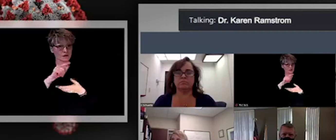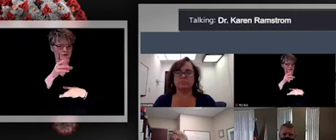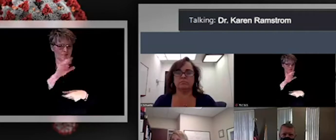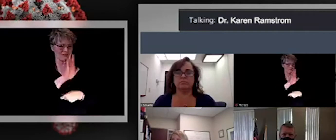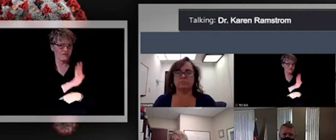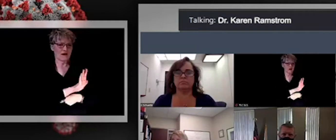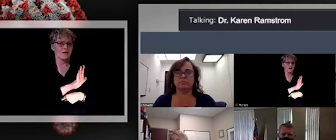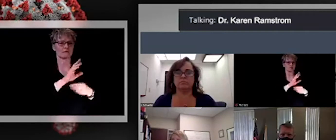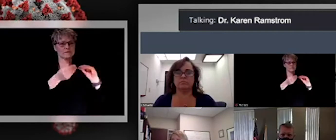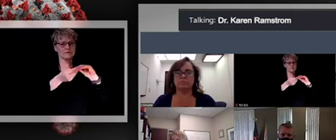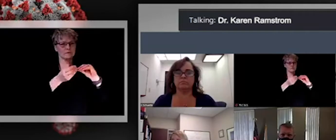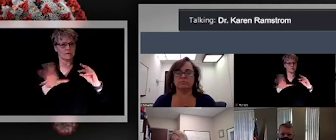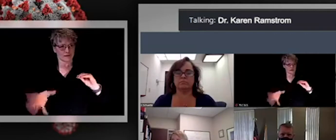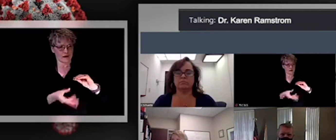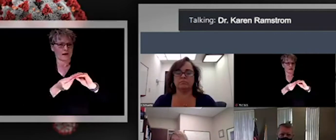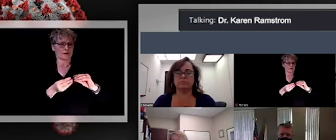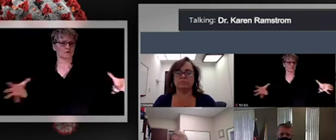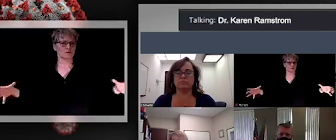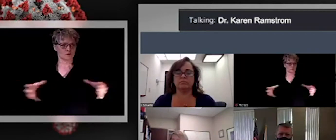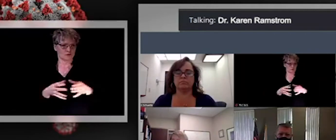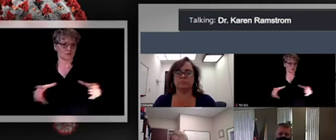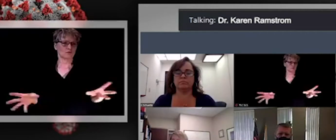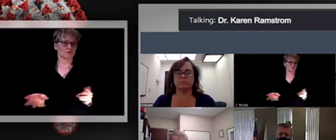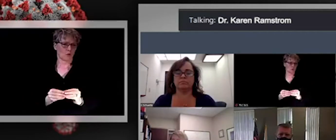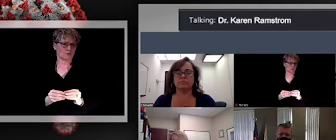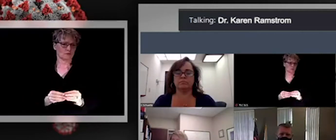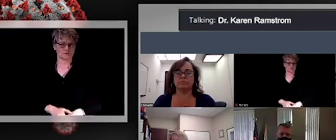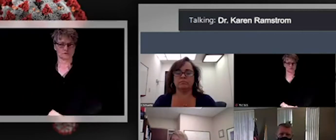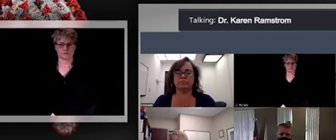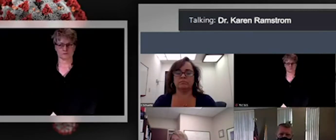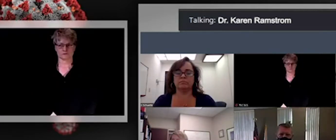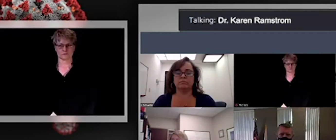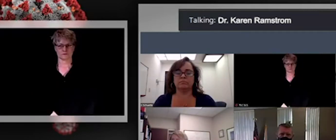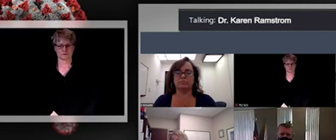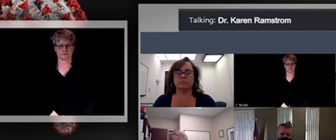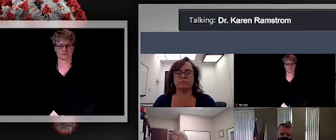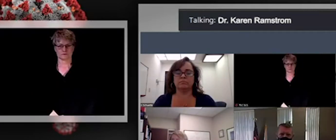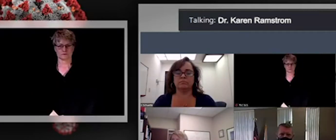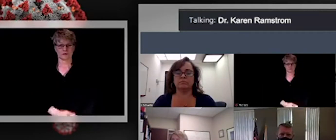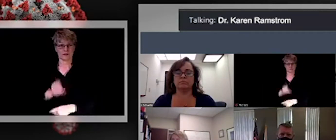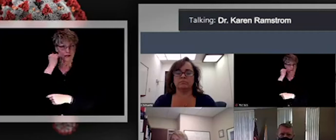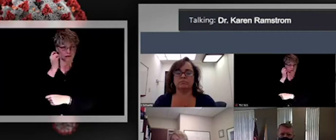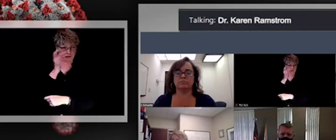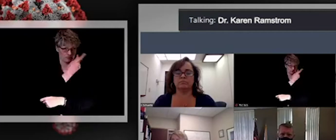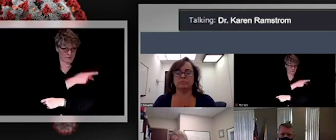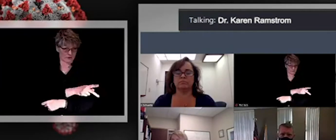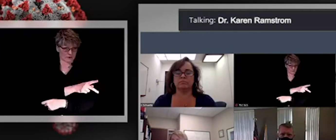COVID-19 illness. If a patient is admitted for non-COVID-19 reasons and they happen to